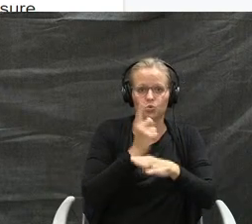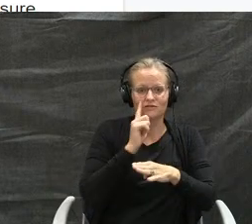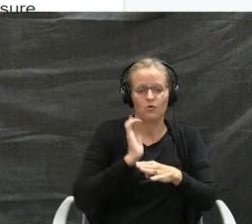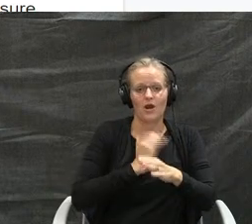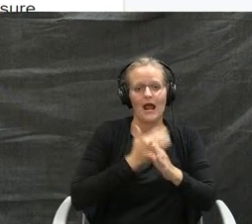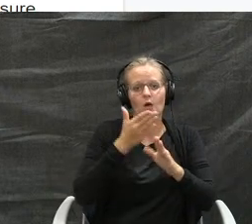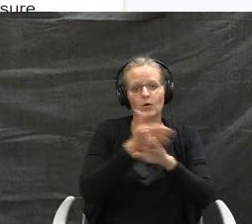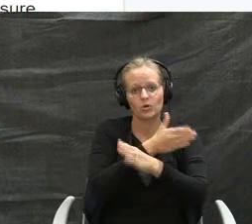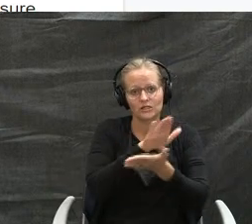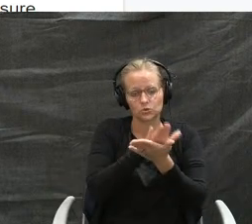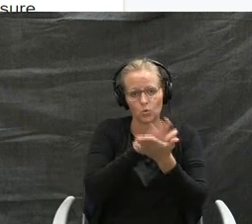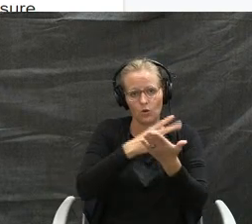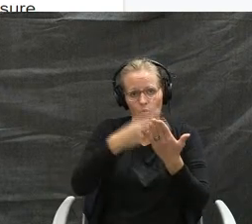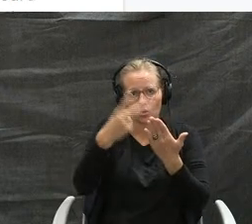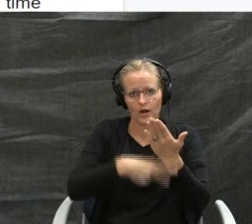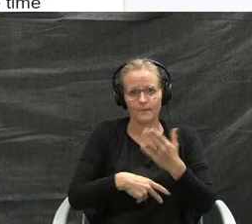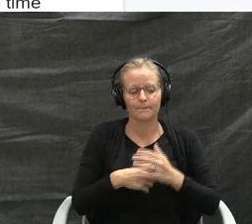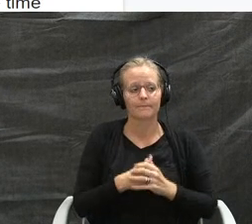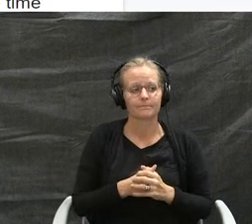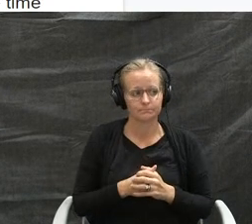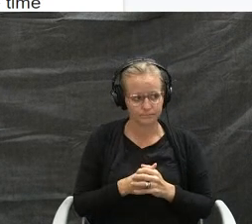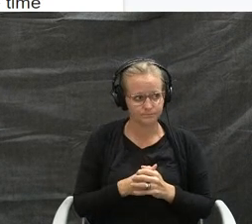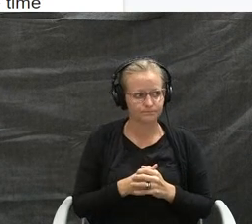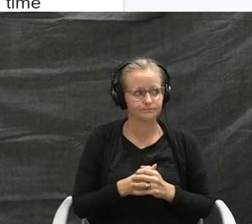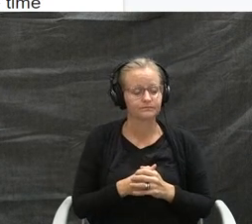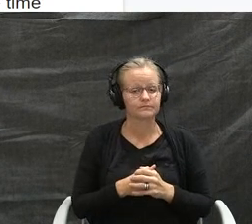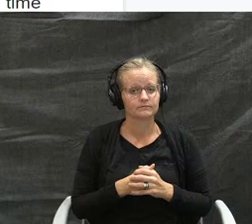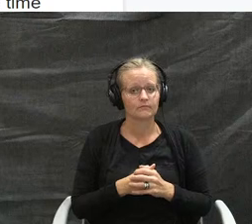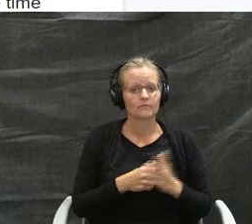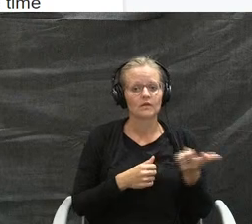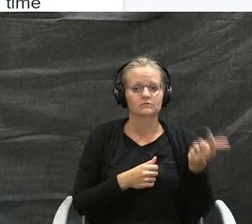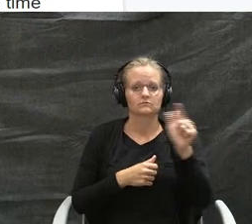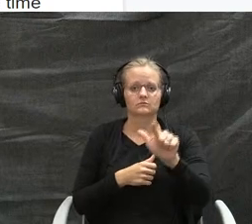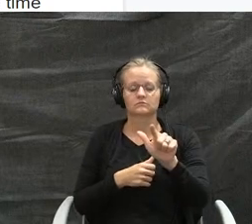Thank you Jenny and turning it over to Cindy Andreas Minnewashta principle. Thank